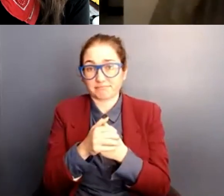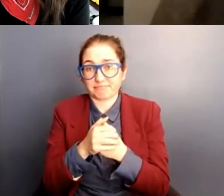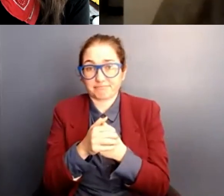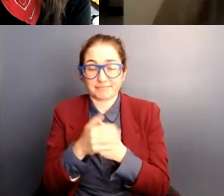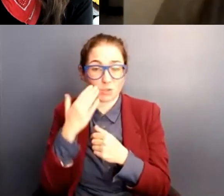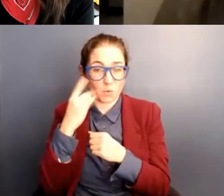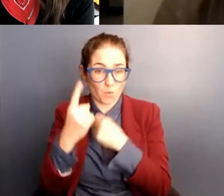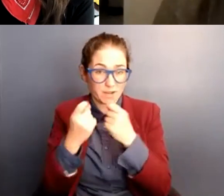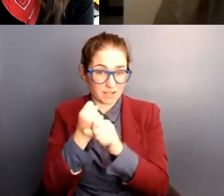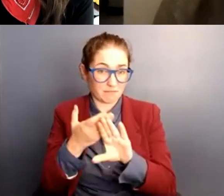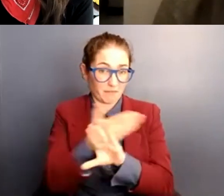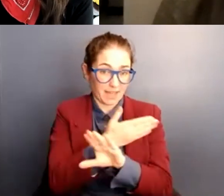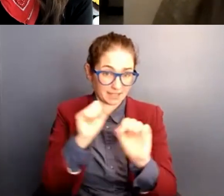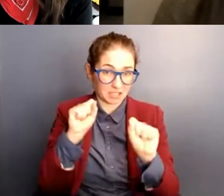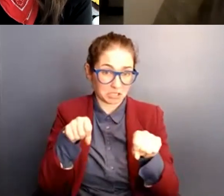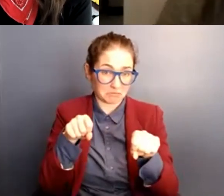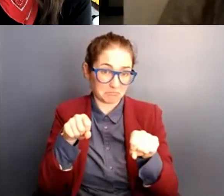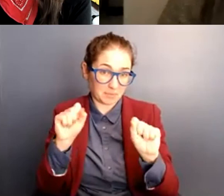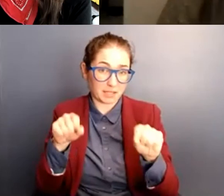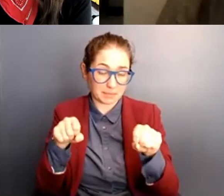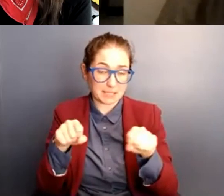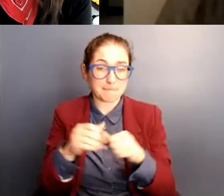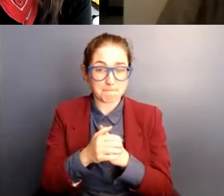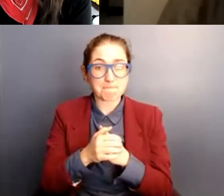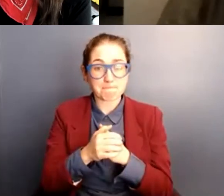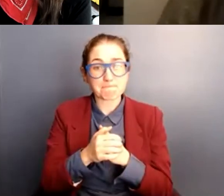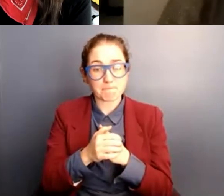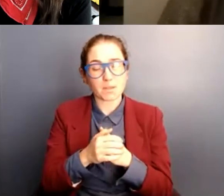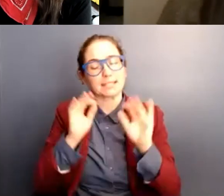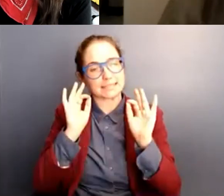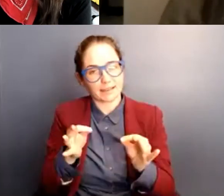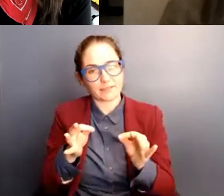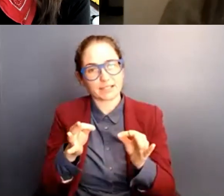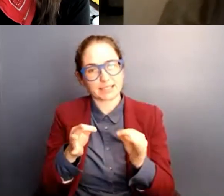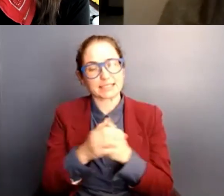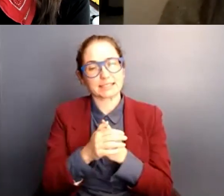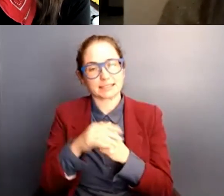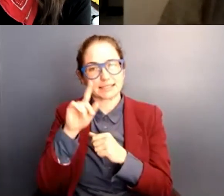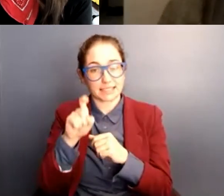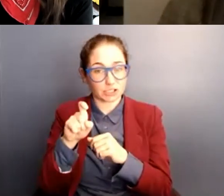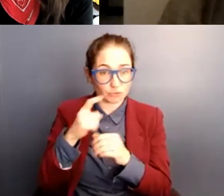in advance. Potentially. You definitely would want to check in again a little closer to